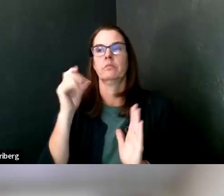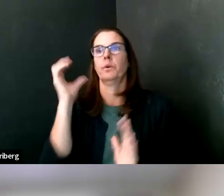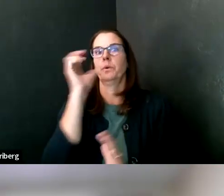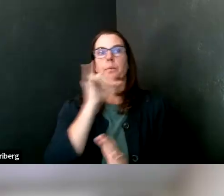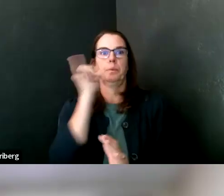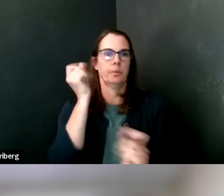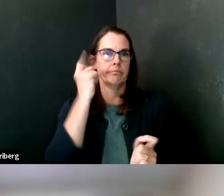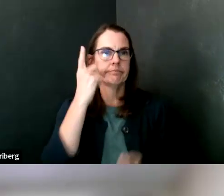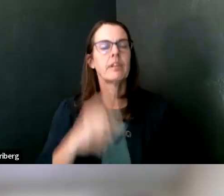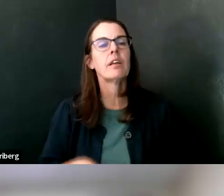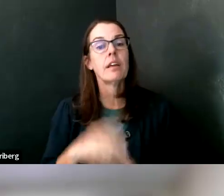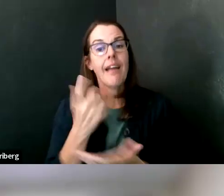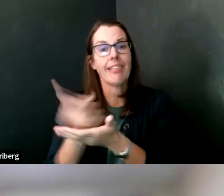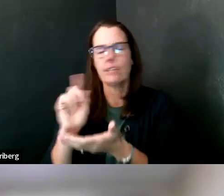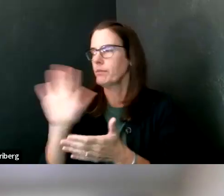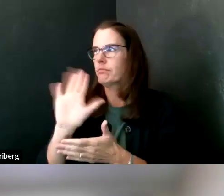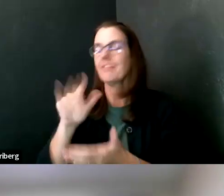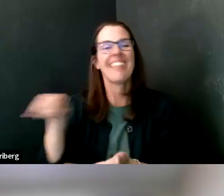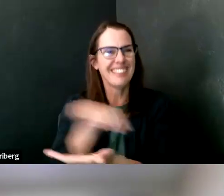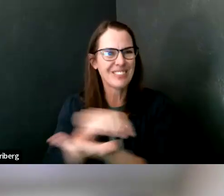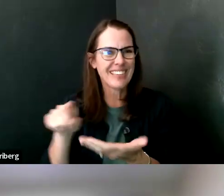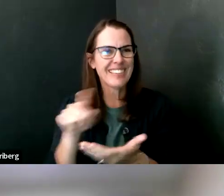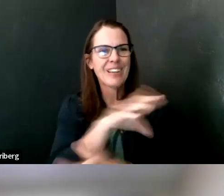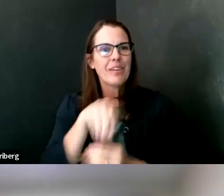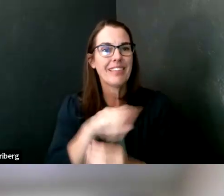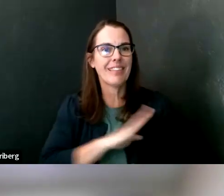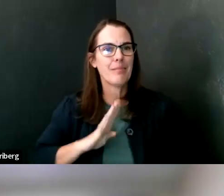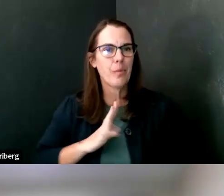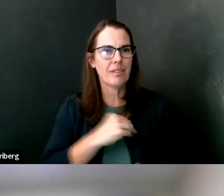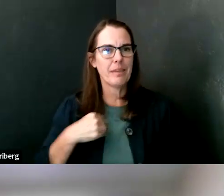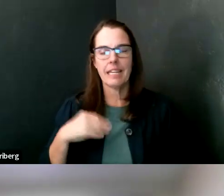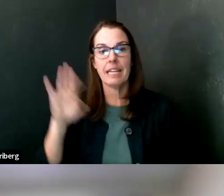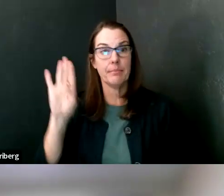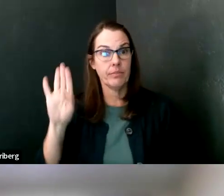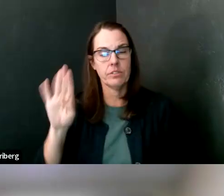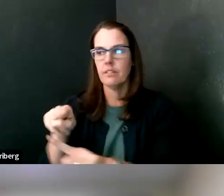that last week or this week actually in the board meeting in uh Beaverton, one of our distinguished